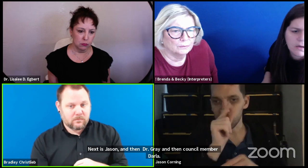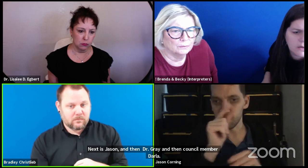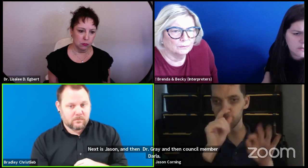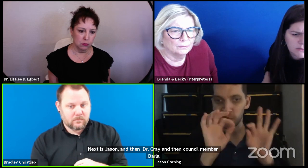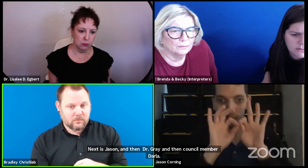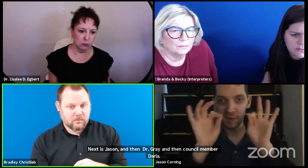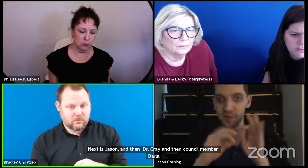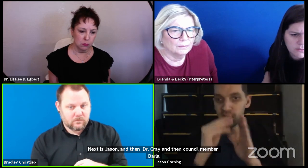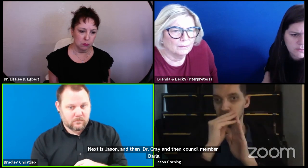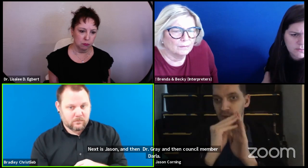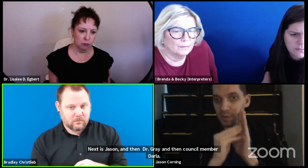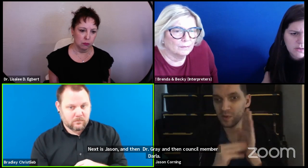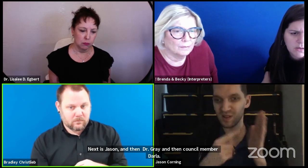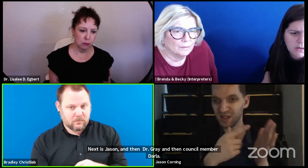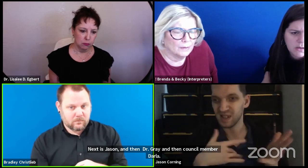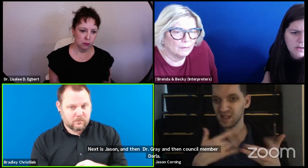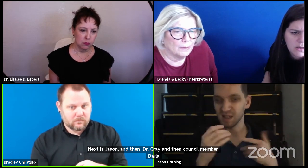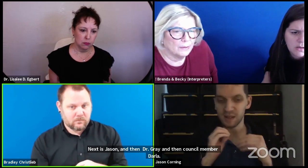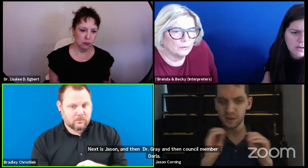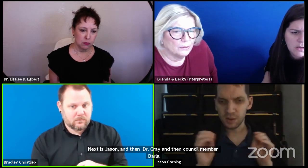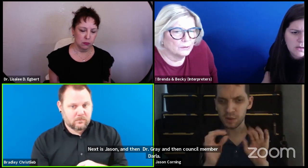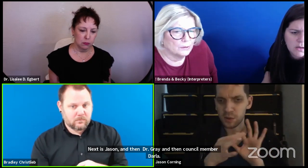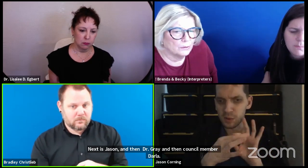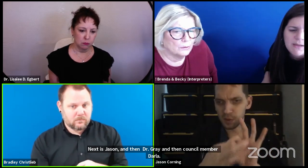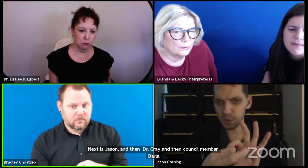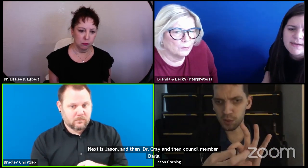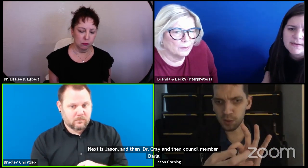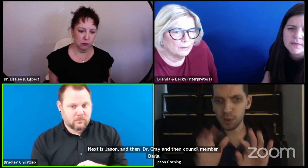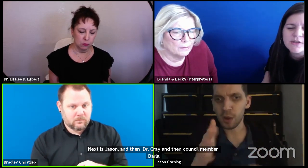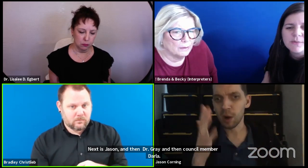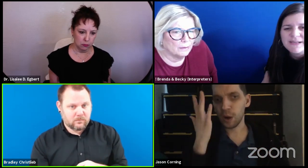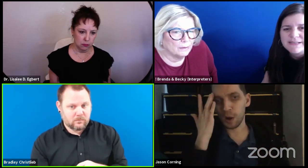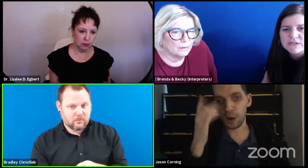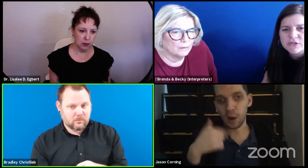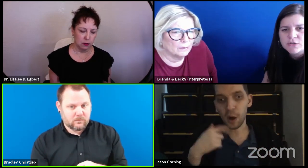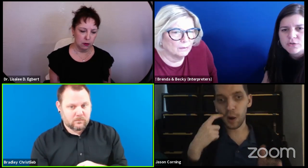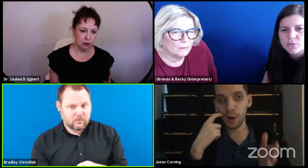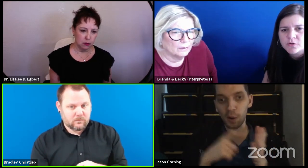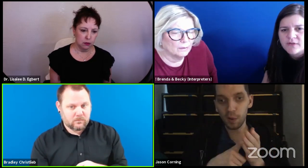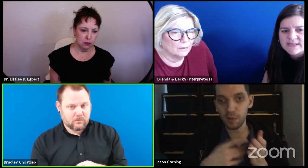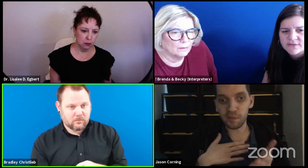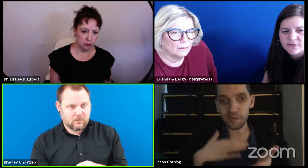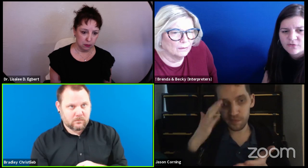You might need to provide a different format.